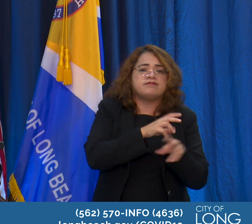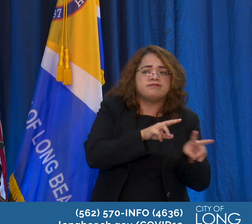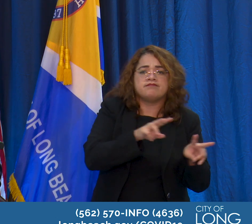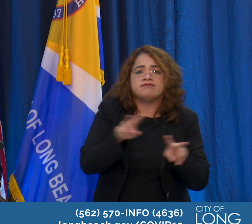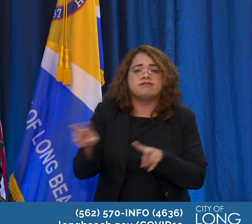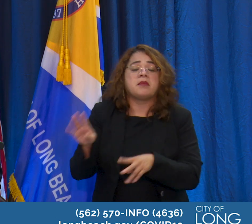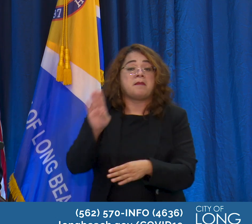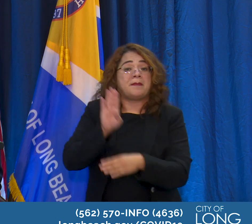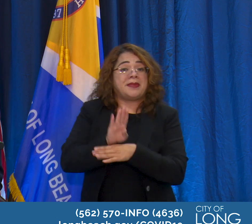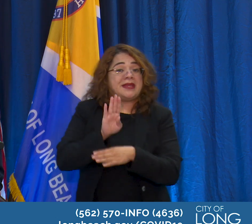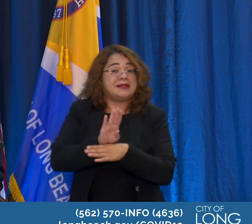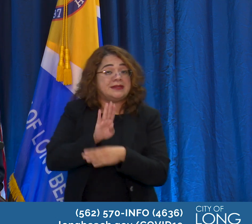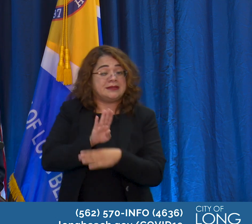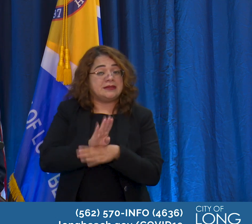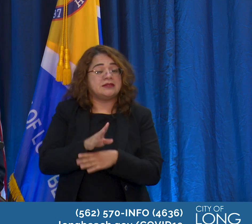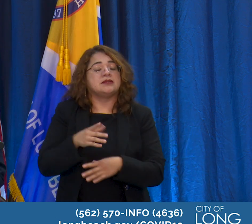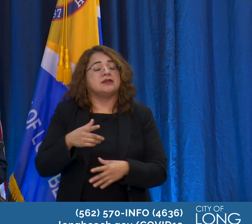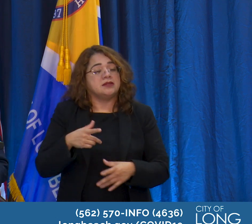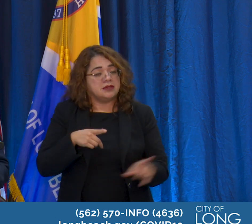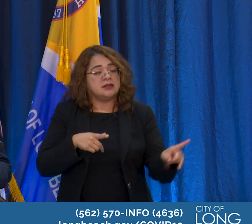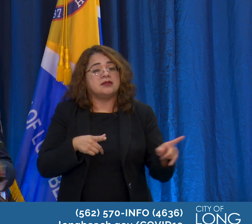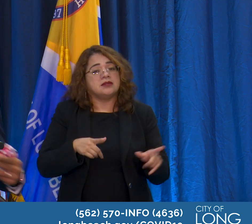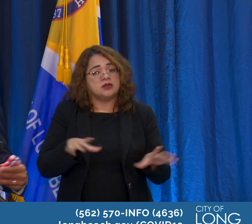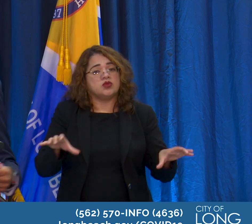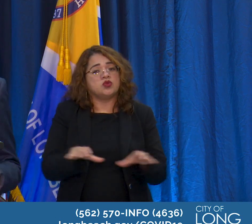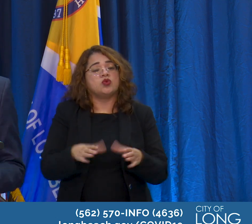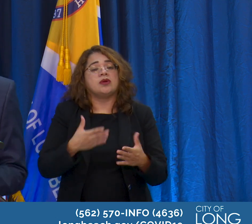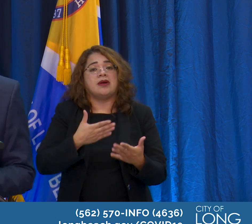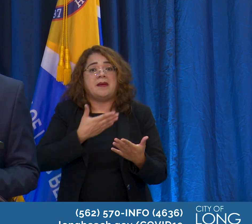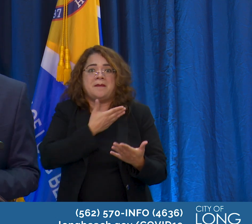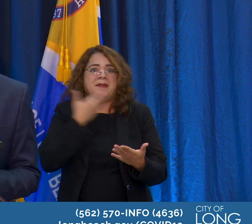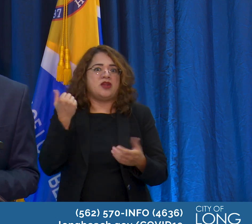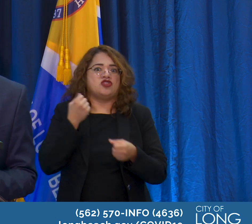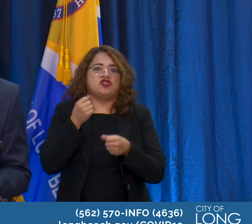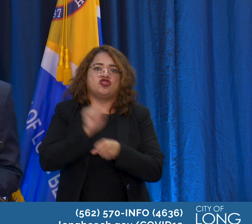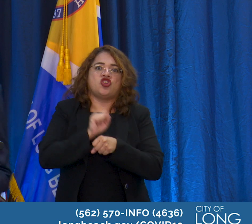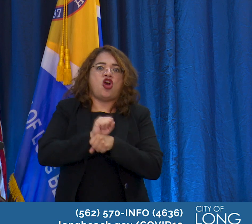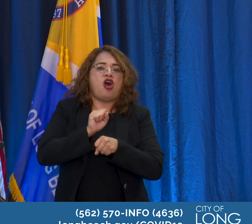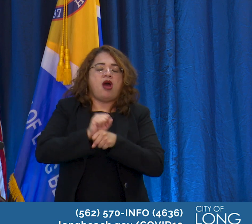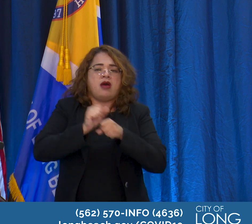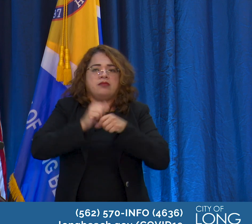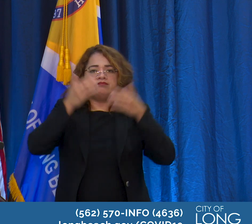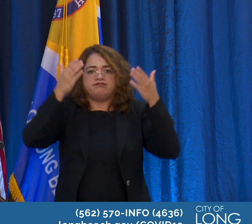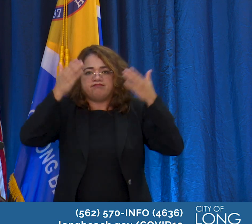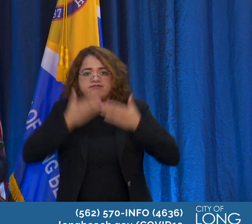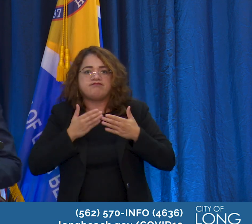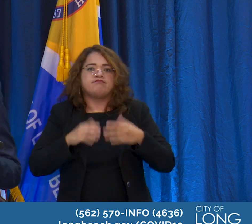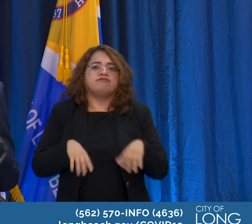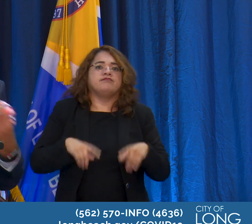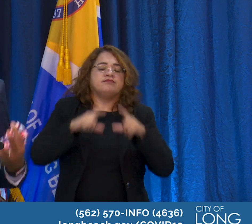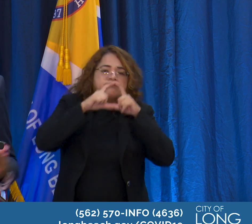businesses are doing a better job of staying safe. And I think that part of why we're seeing some success is that people are being more